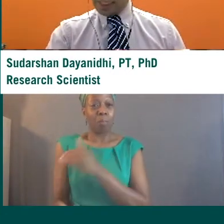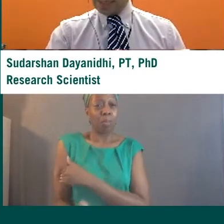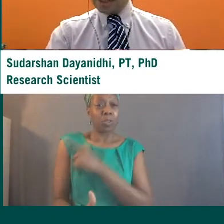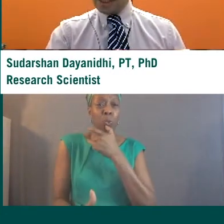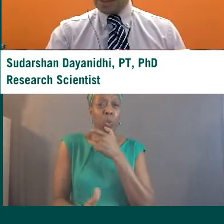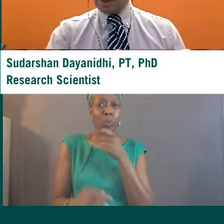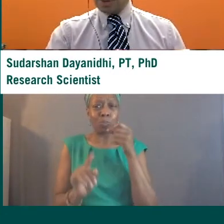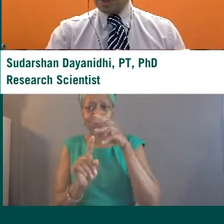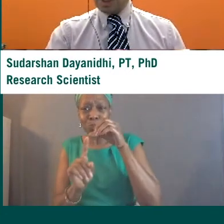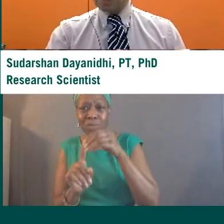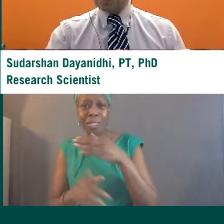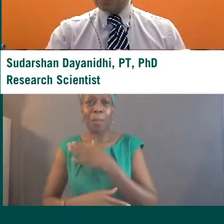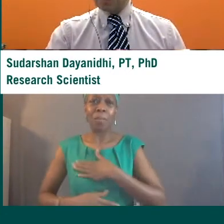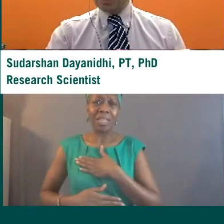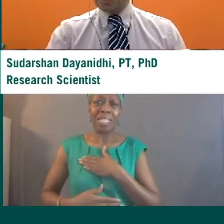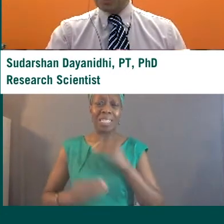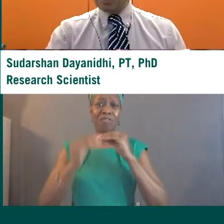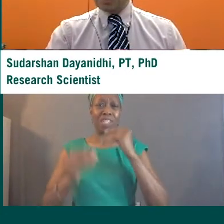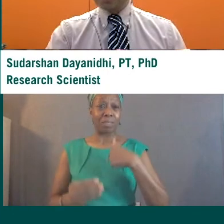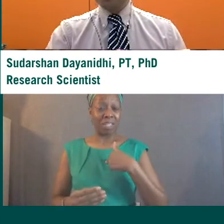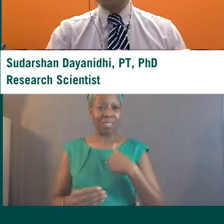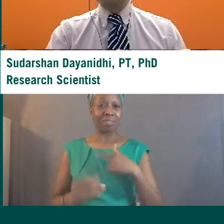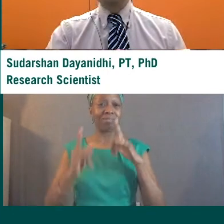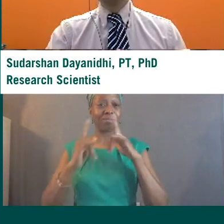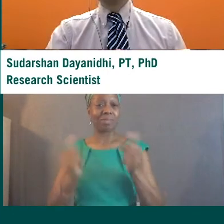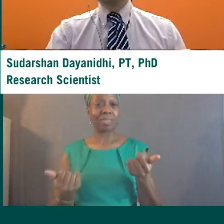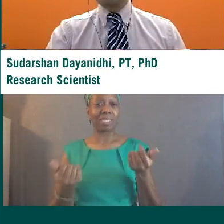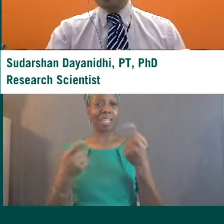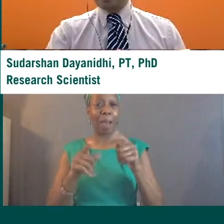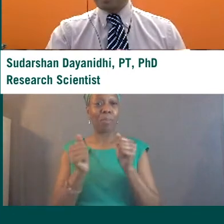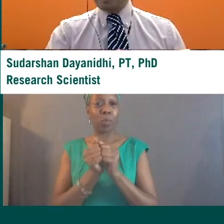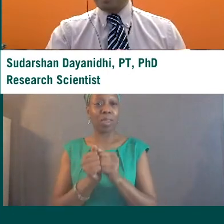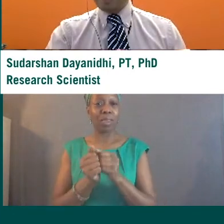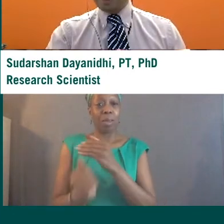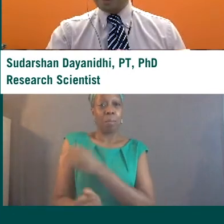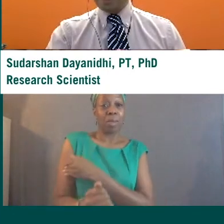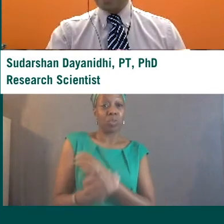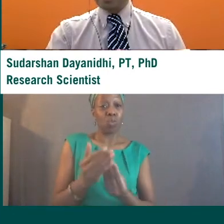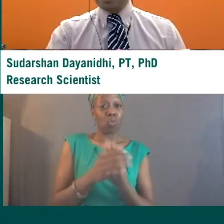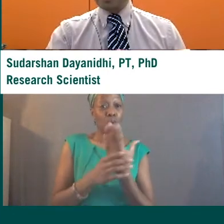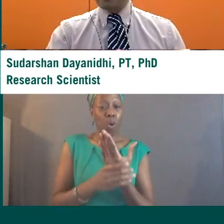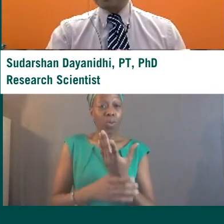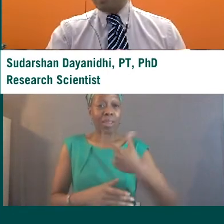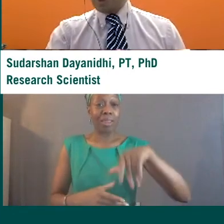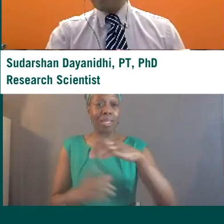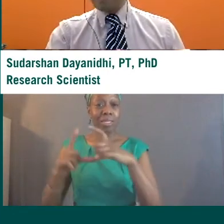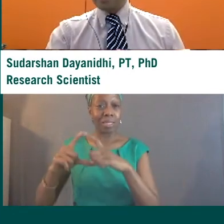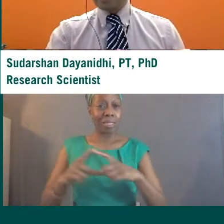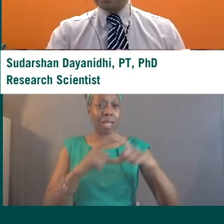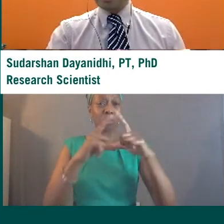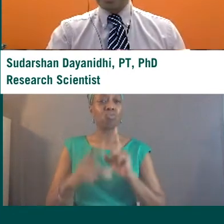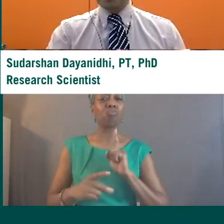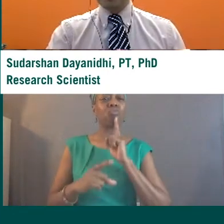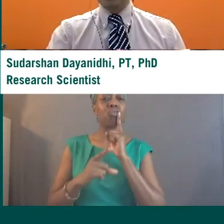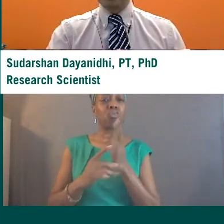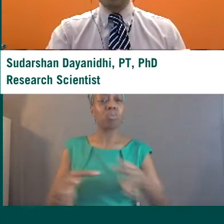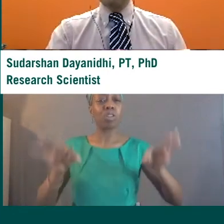let's think about what happens, with a situation that most of us are familiar with in one way or the other.